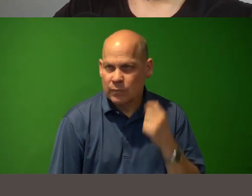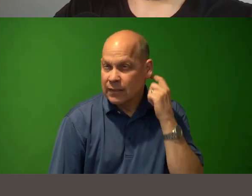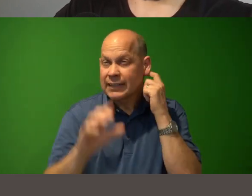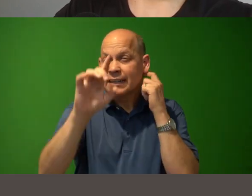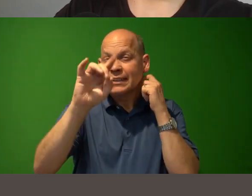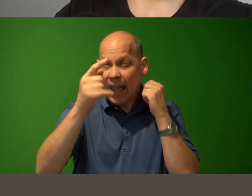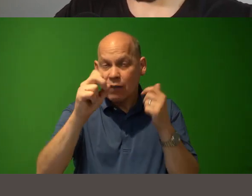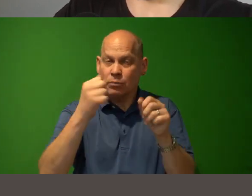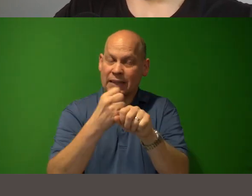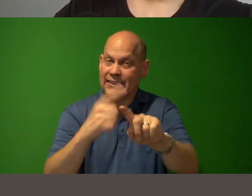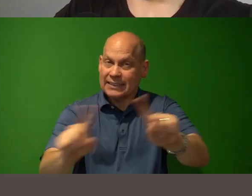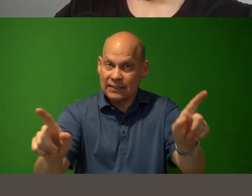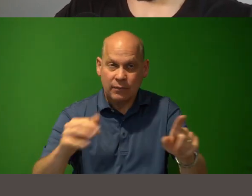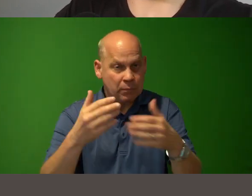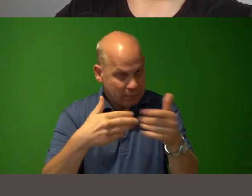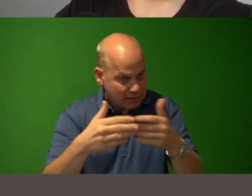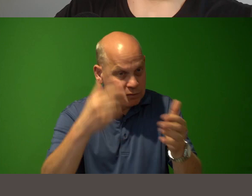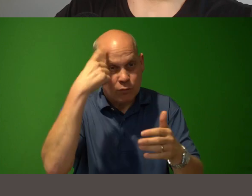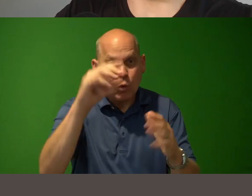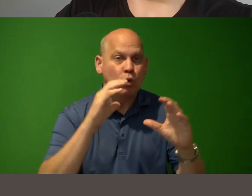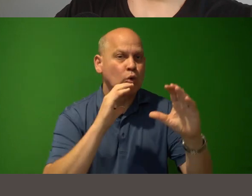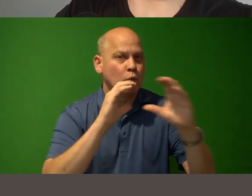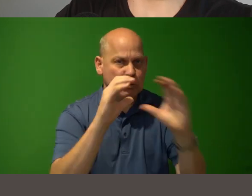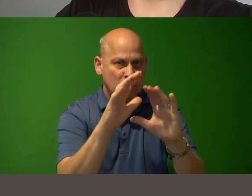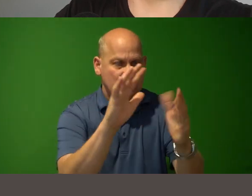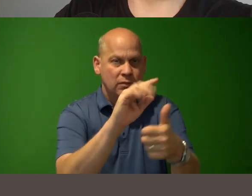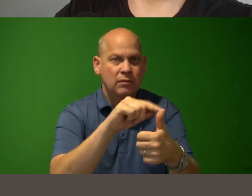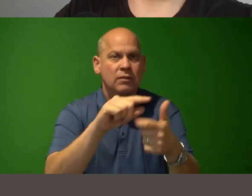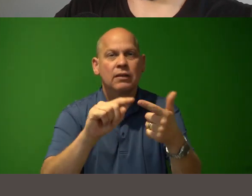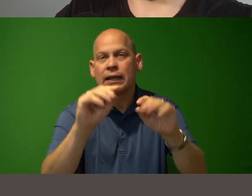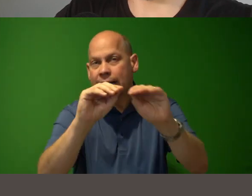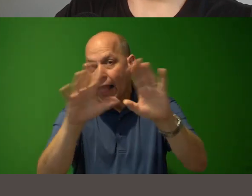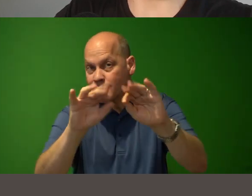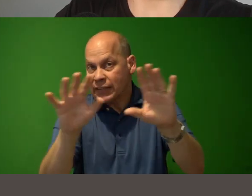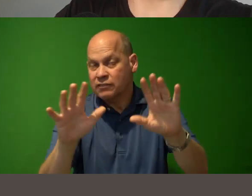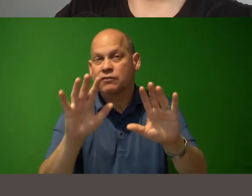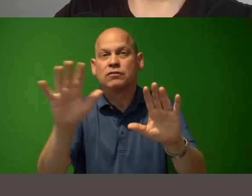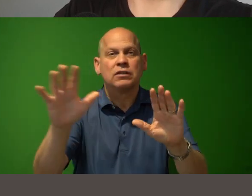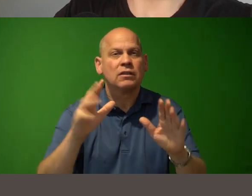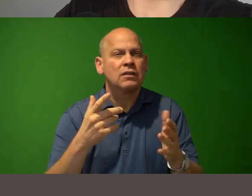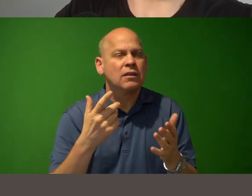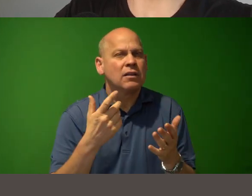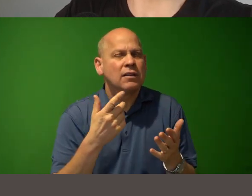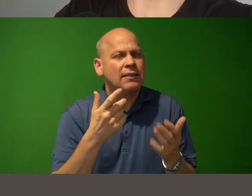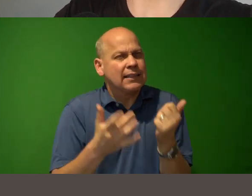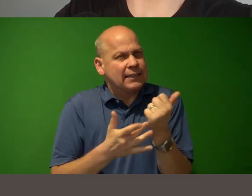Dems matter, they matter for communication, clarification, the kind of technical identity